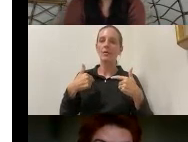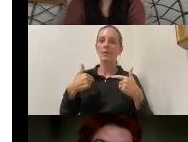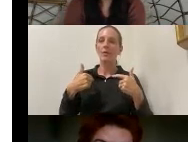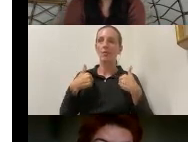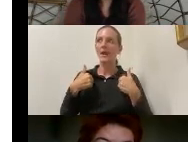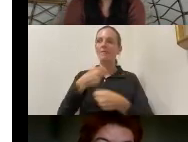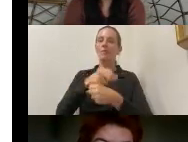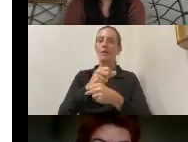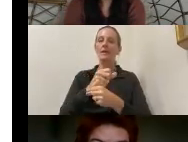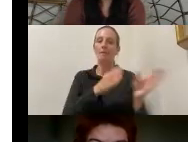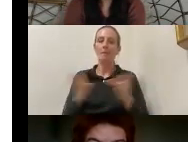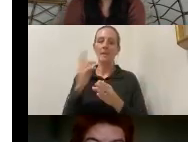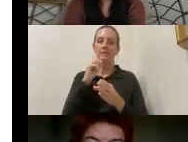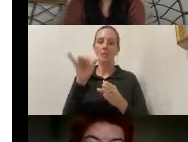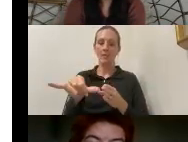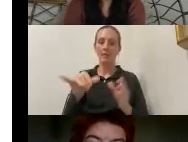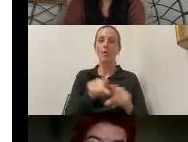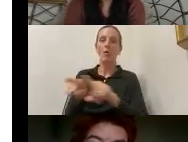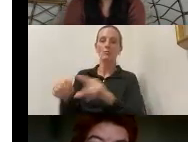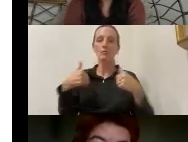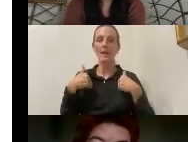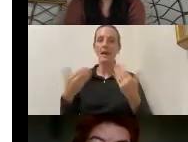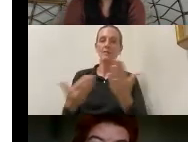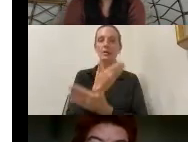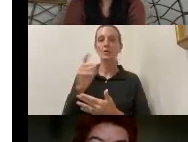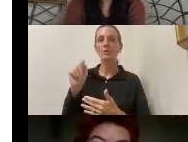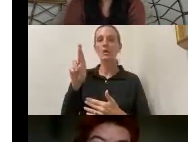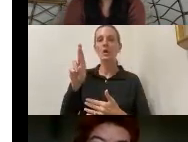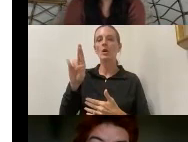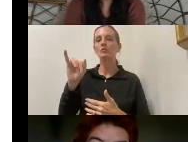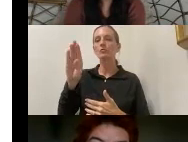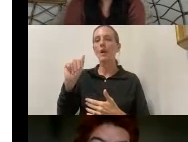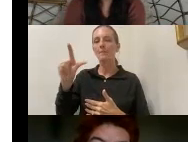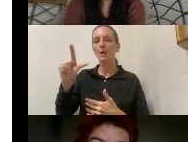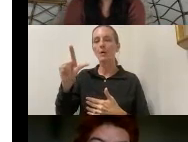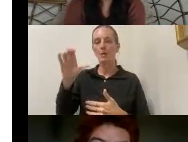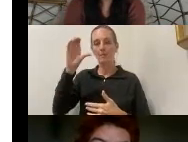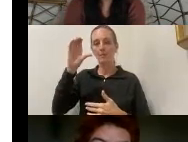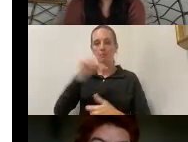We also just got a new tribal police station, and my cousin is actually the head of that.